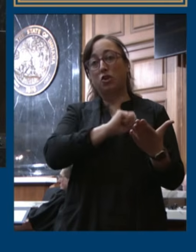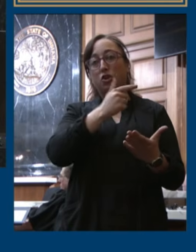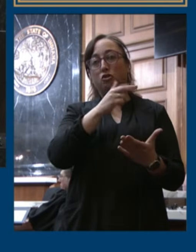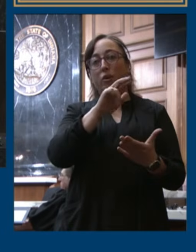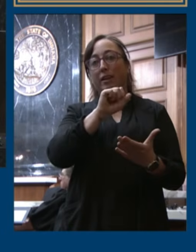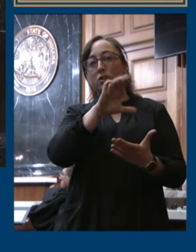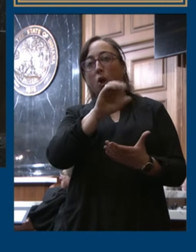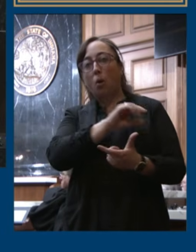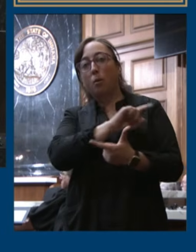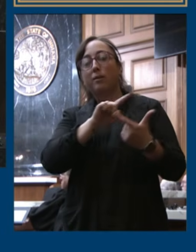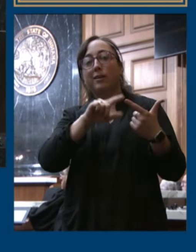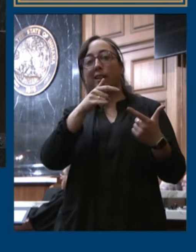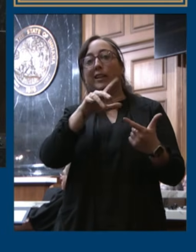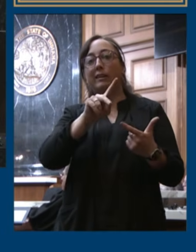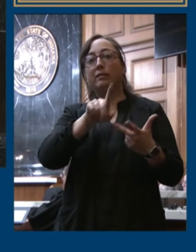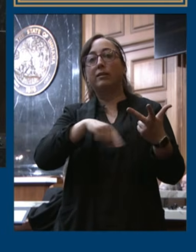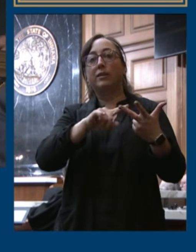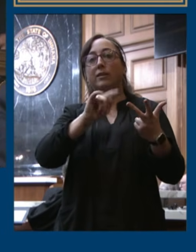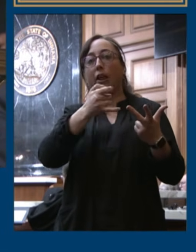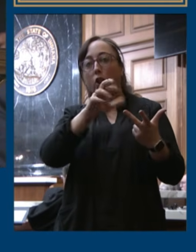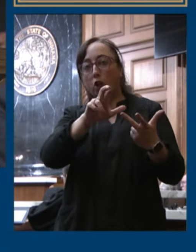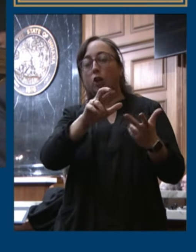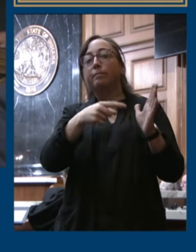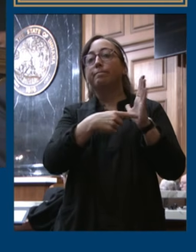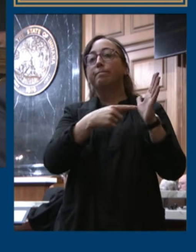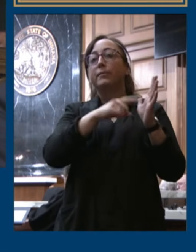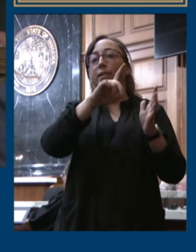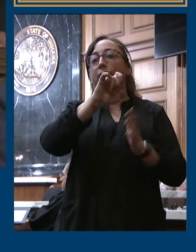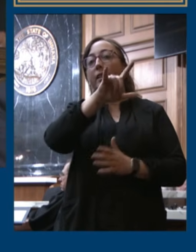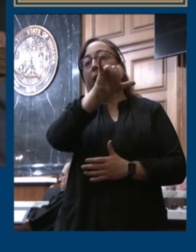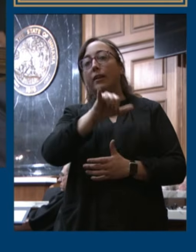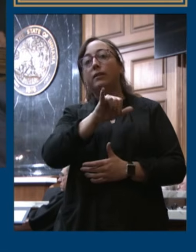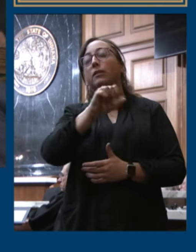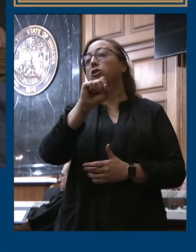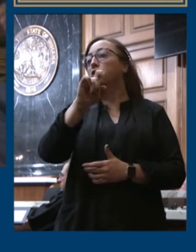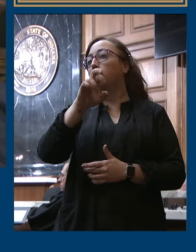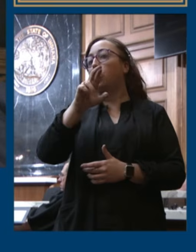AND TAYLOR AND REPRESENTATIVES DELANEY AND STEUERWALD, FOR THEIR LEADERSHIP.